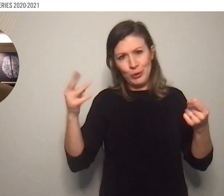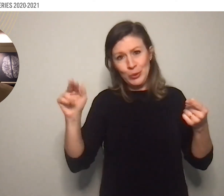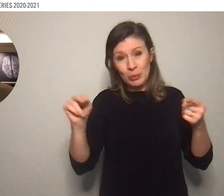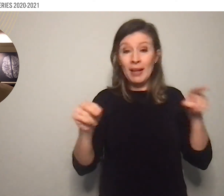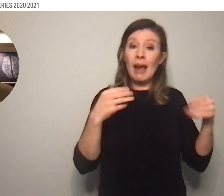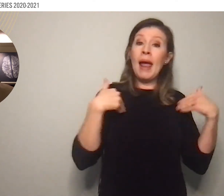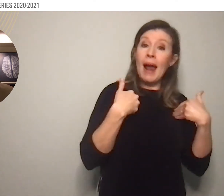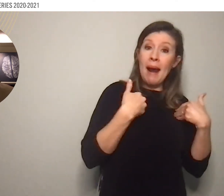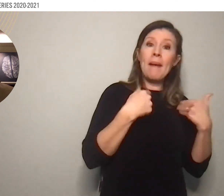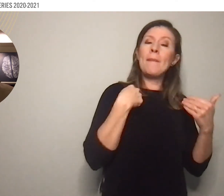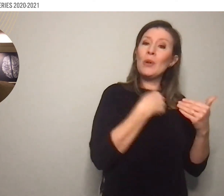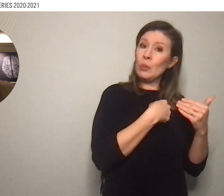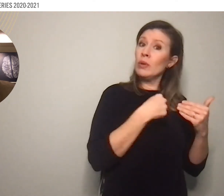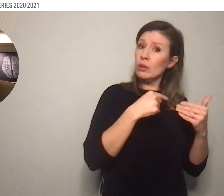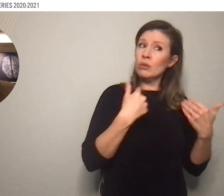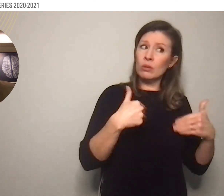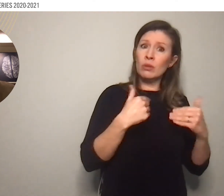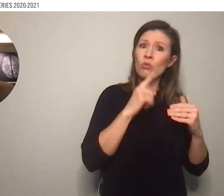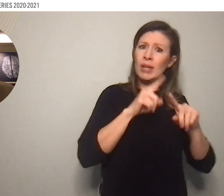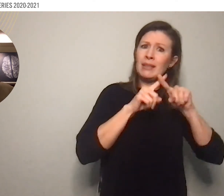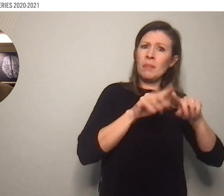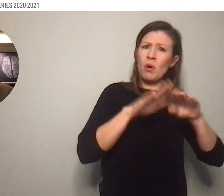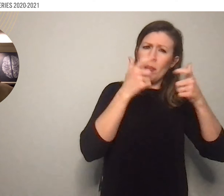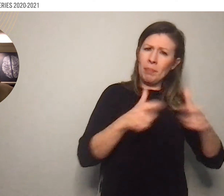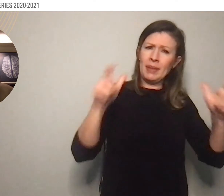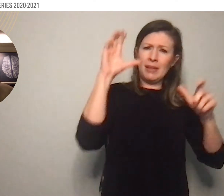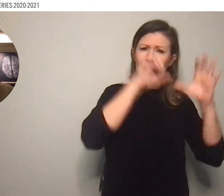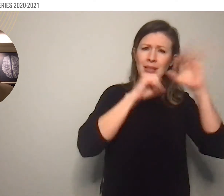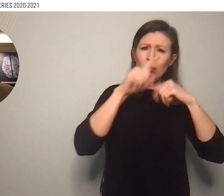relatively large assumptions with regard to how those behaviors relate to the human behavior.